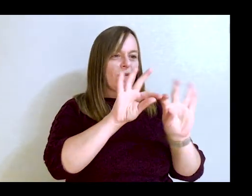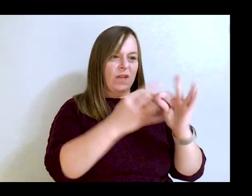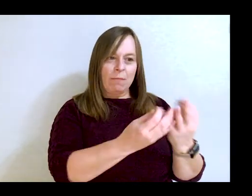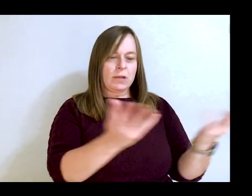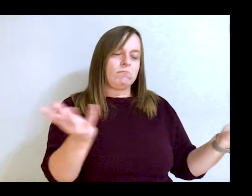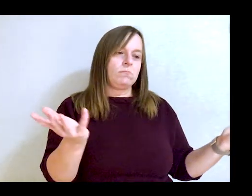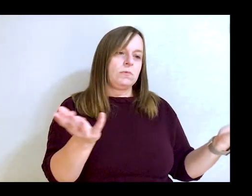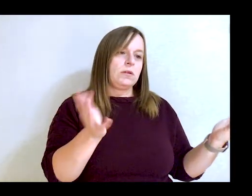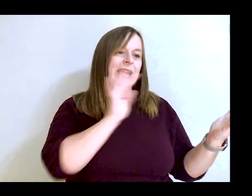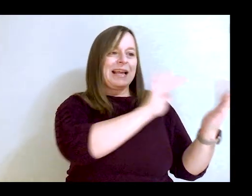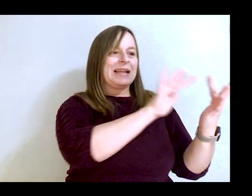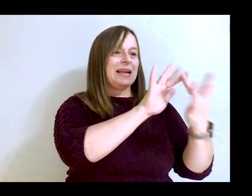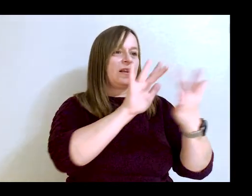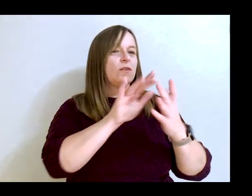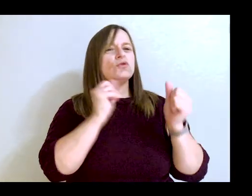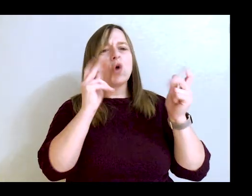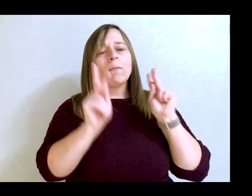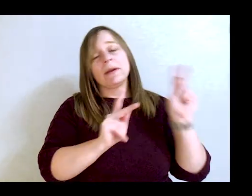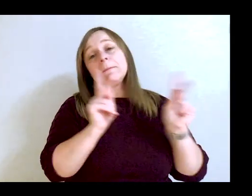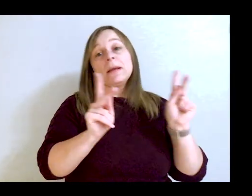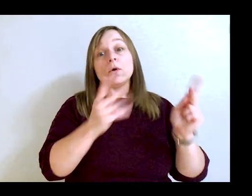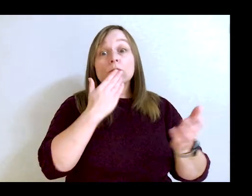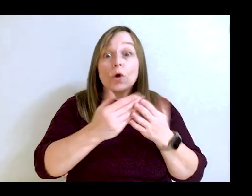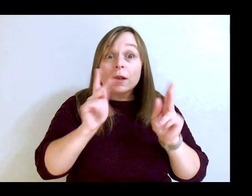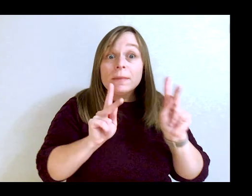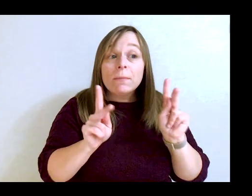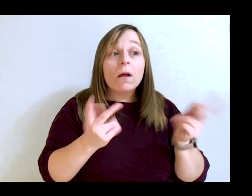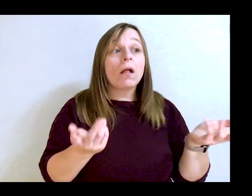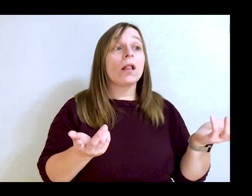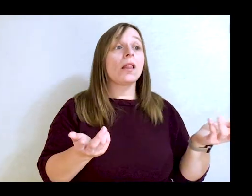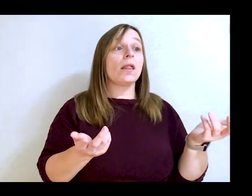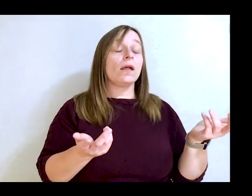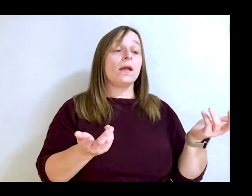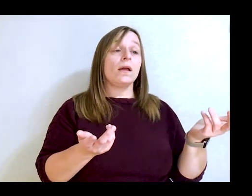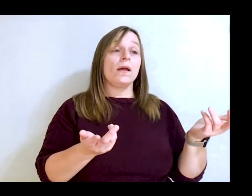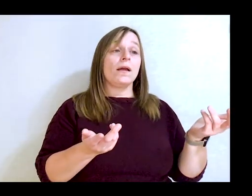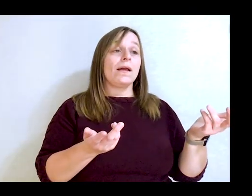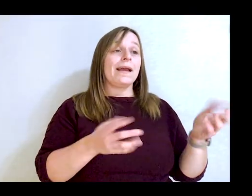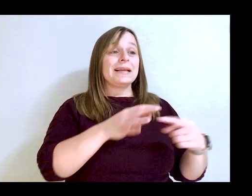and reaching out because there are so many people, good people and especially